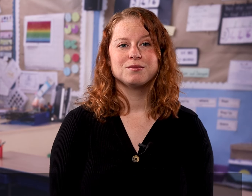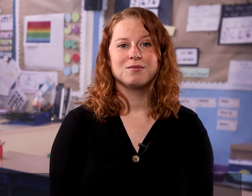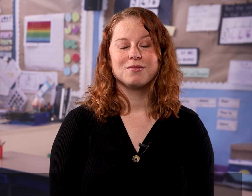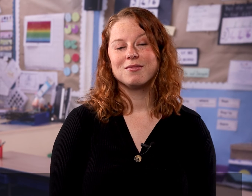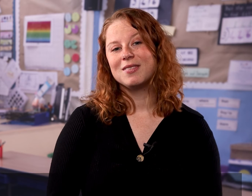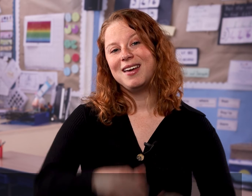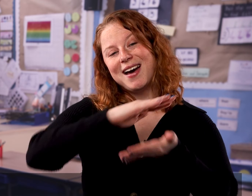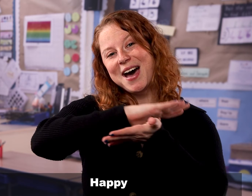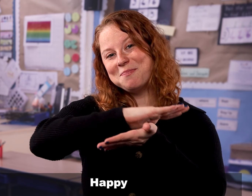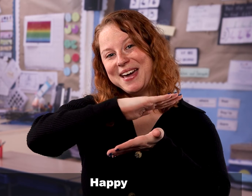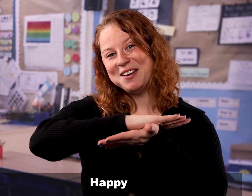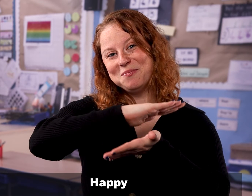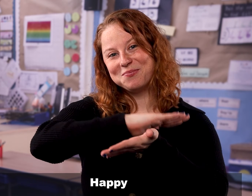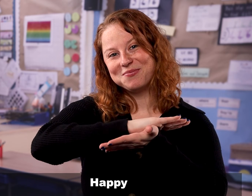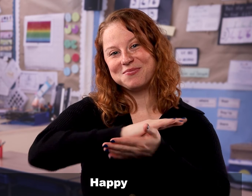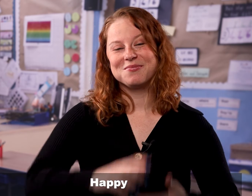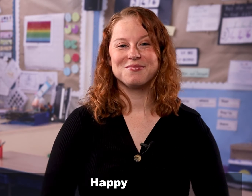Happy Happy